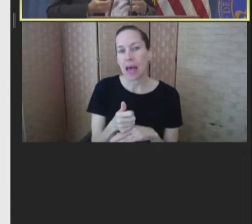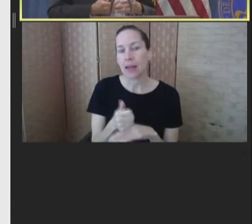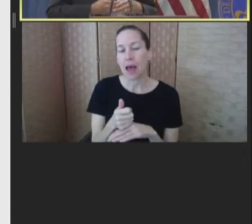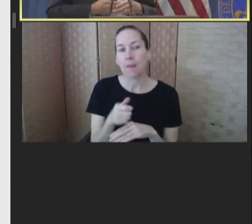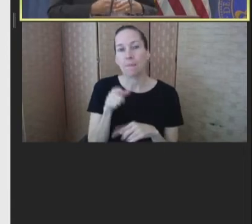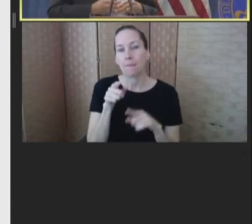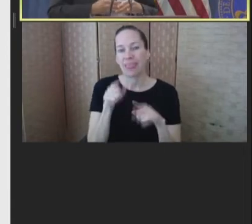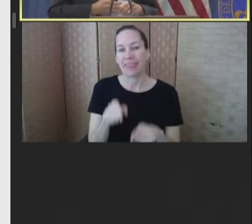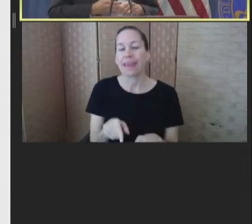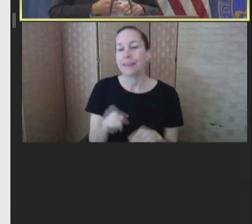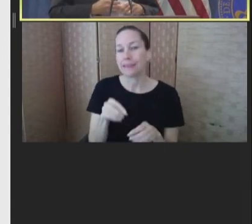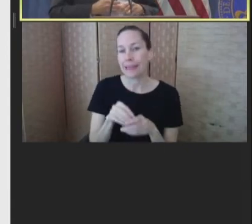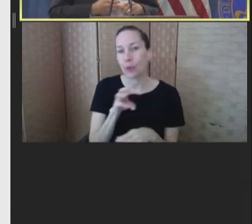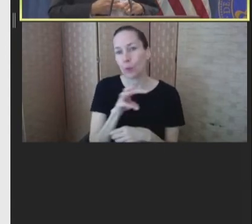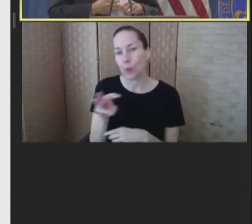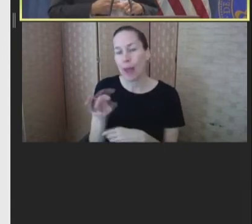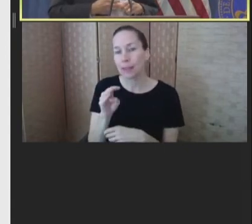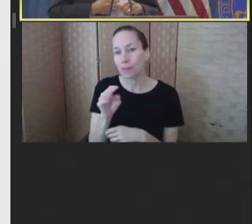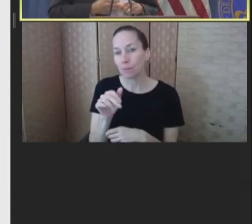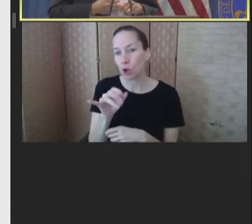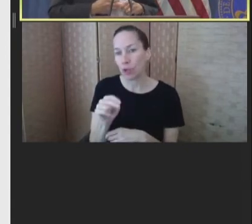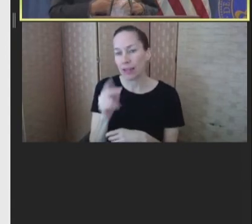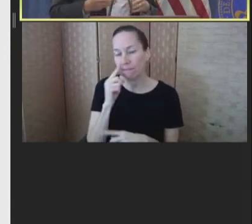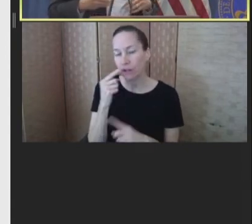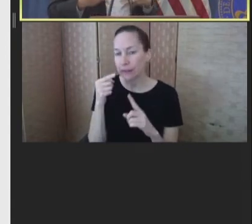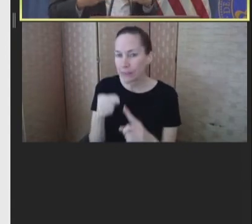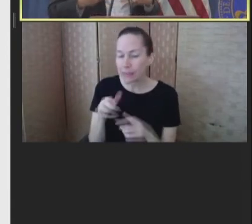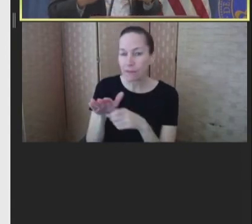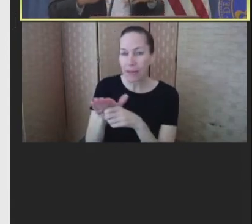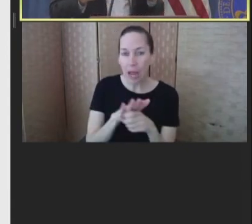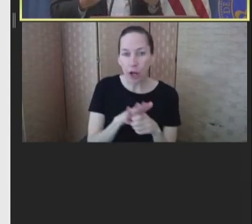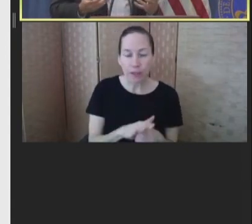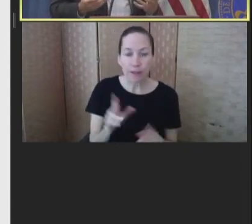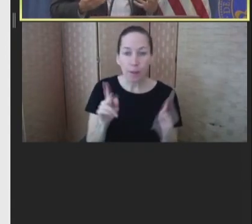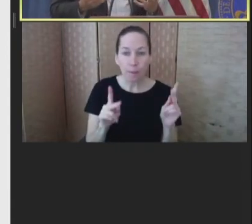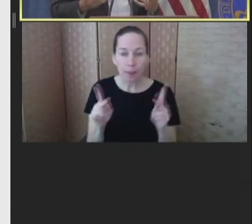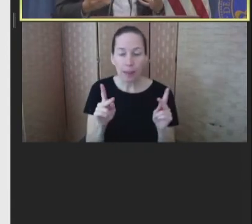where people were actually both getting, you know, sort of vaccine-positive messaging and